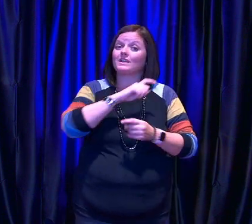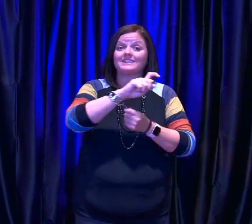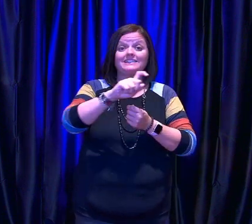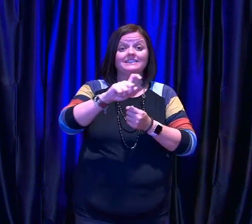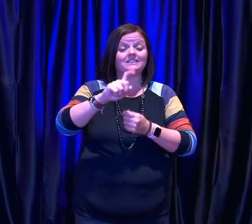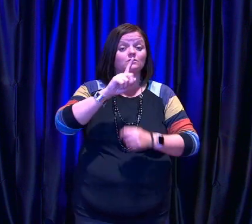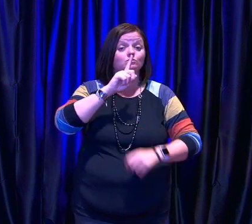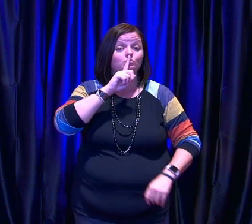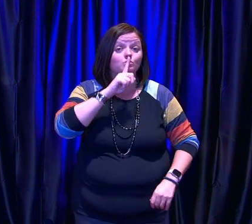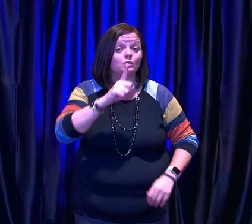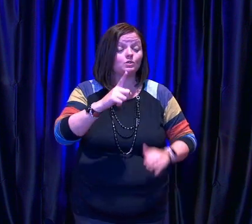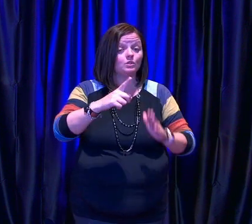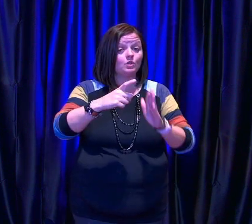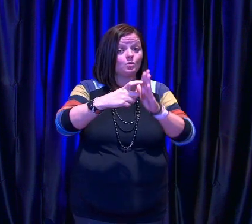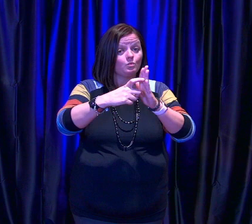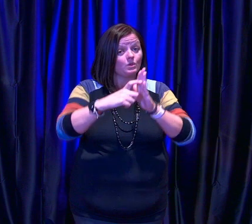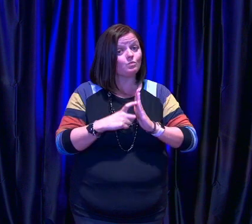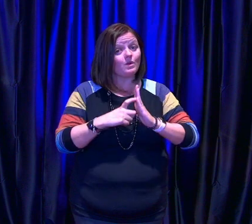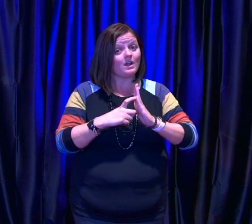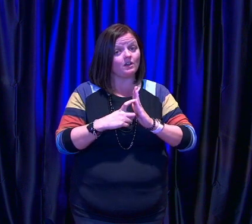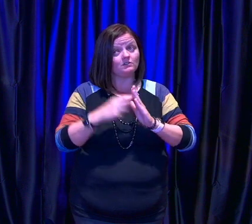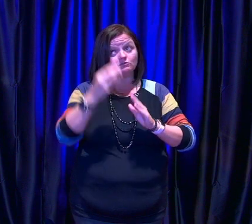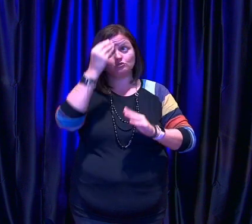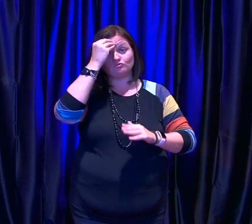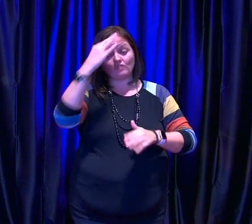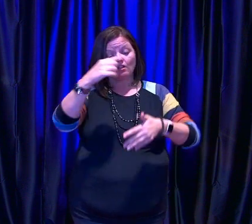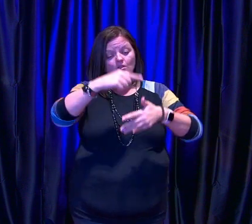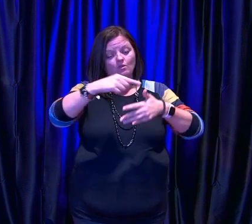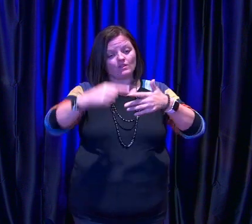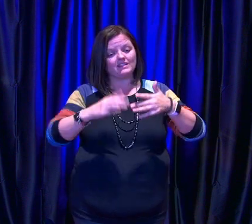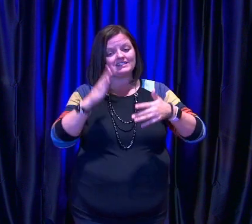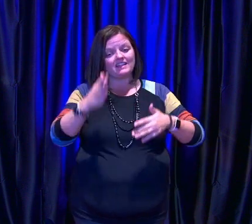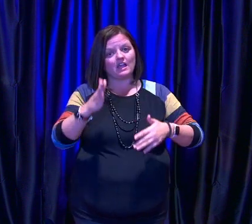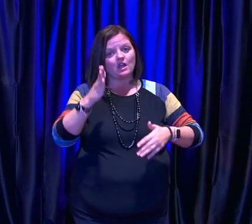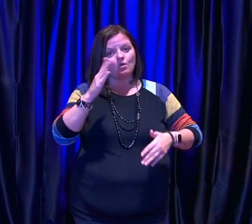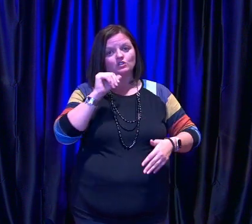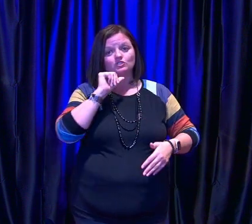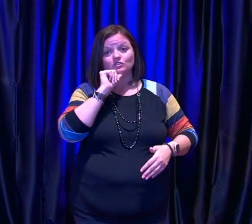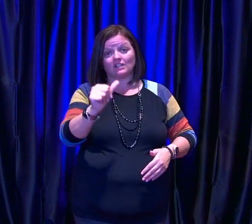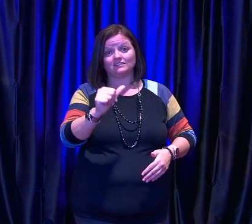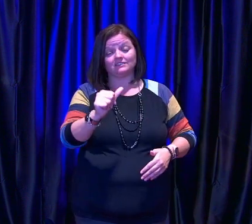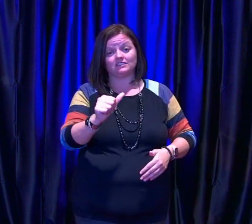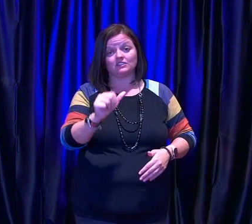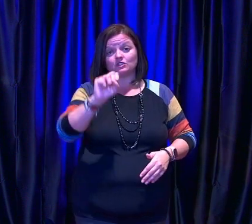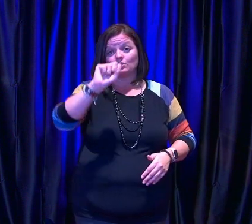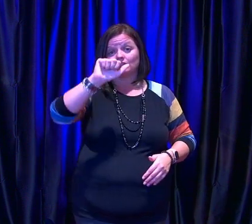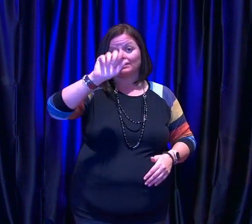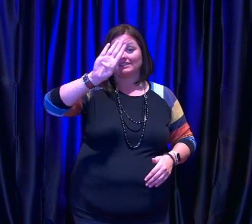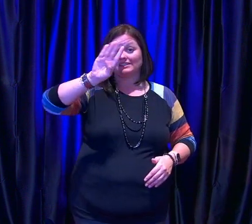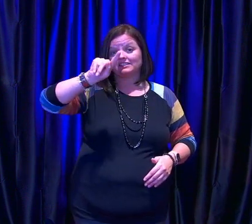were required to adhere to this thou shalt not and so sabbath keeping as